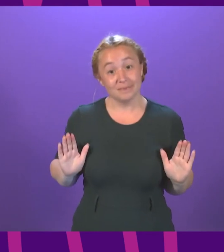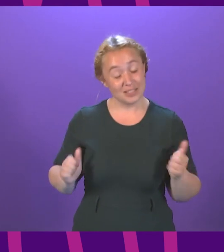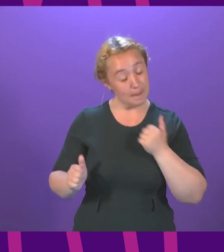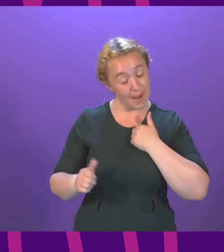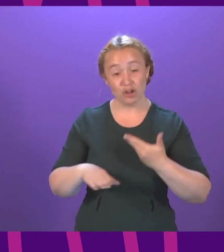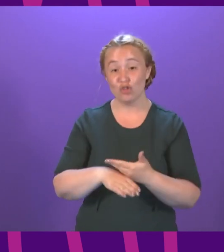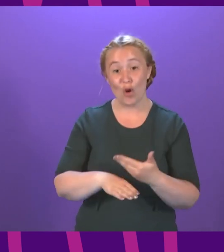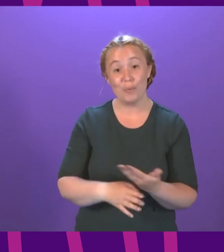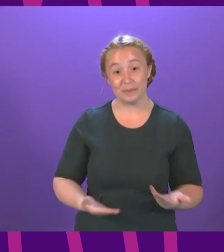to